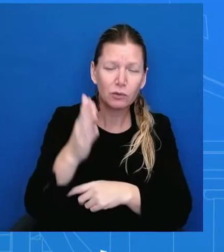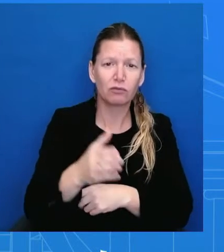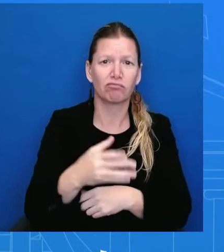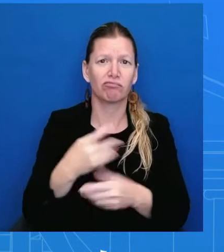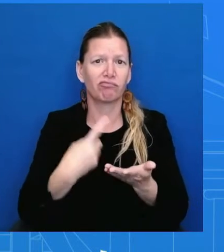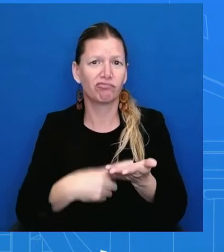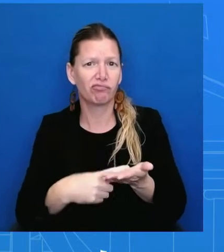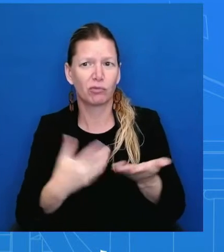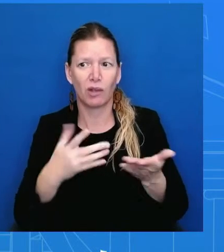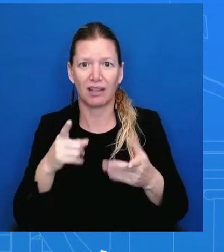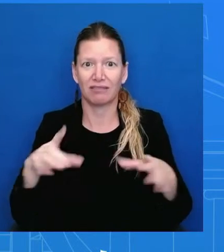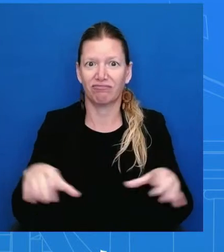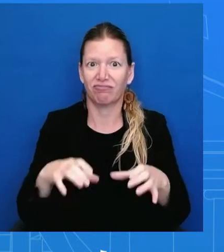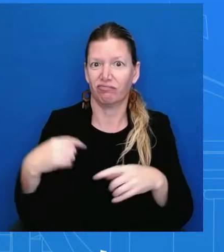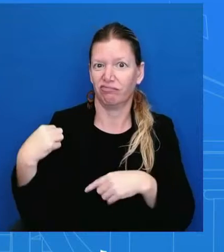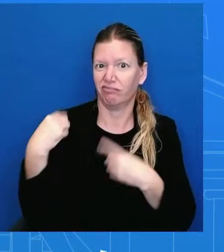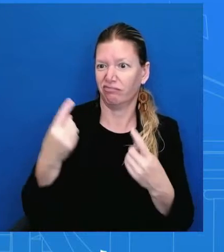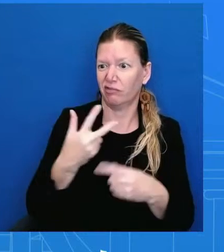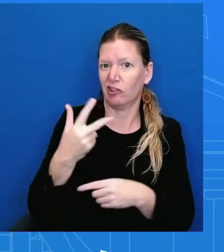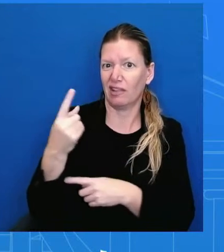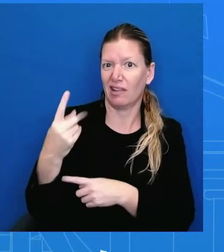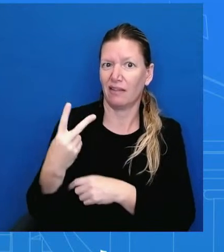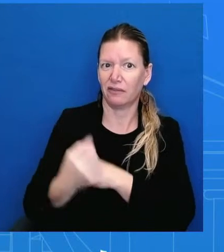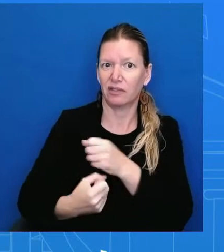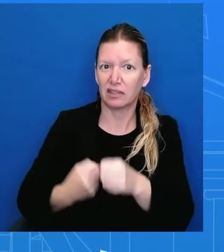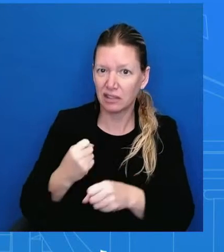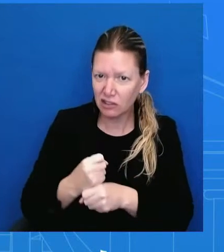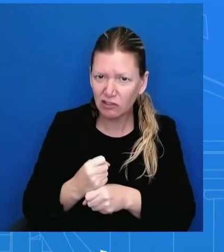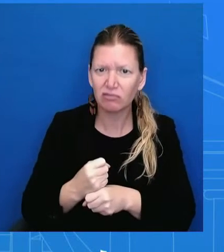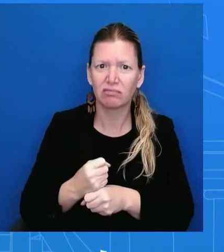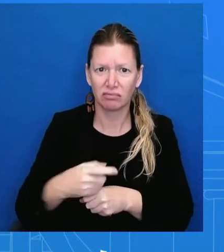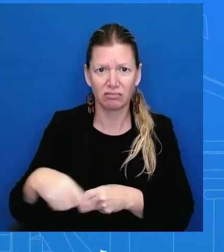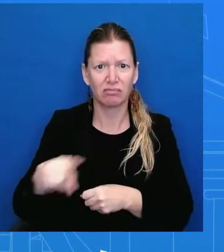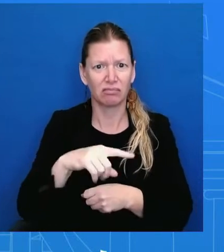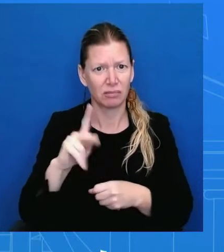They have -- and they have heard specifically from him